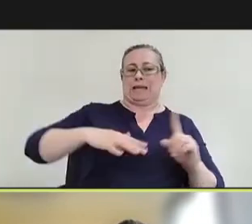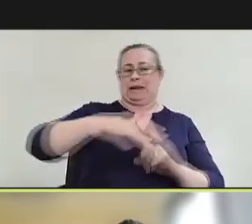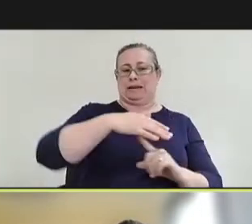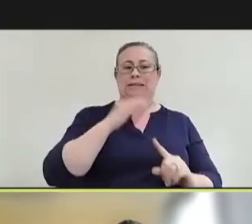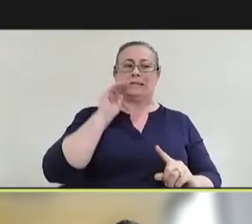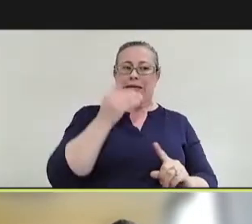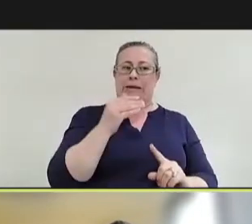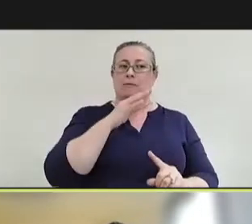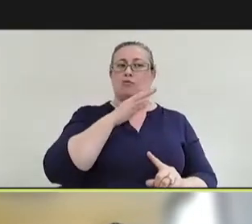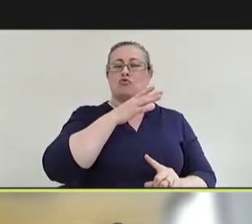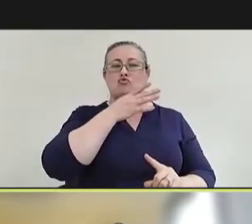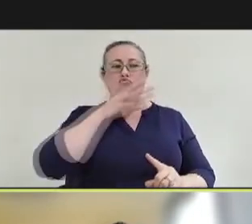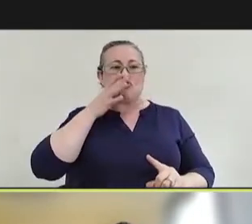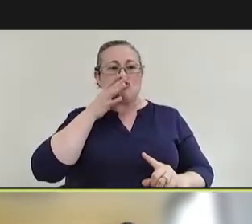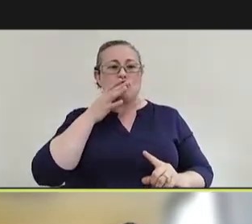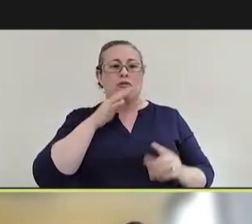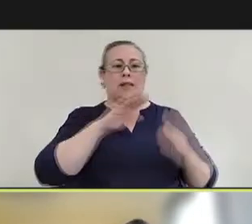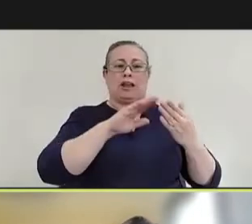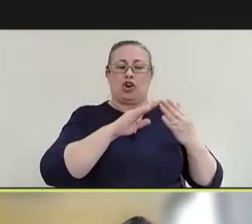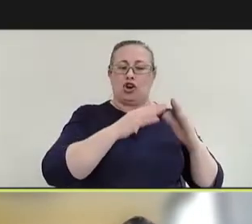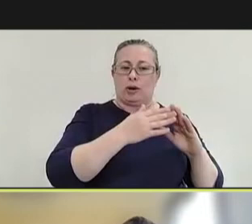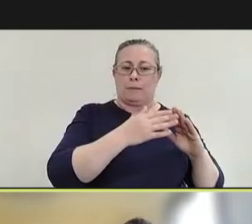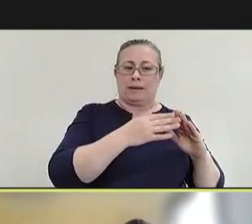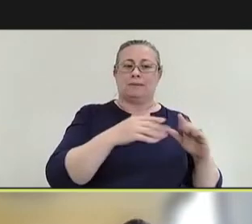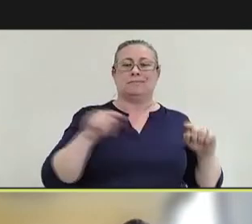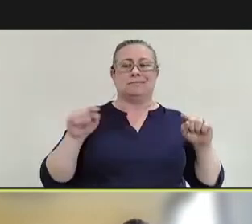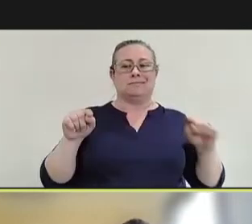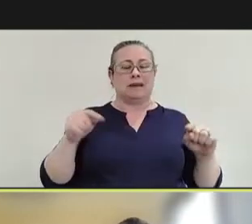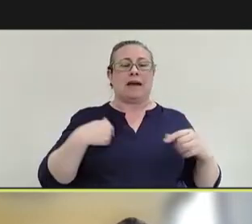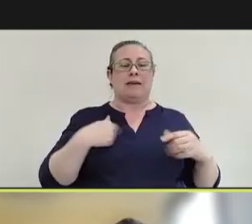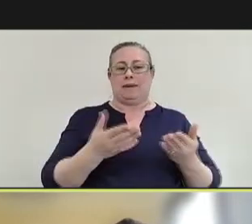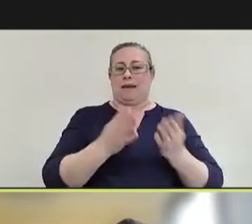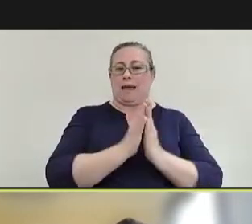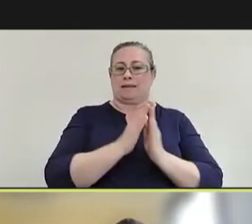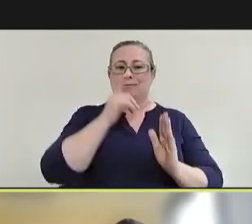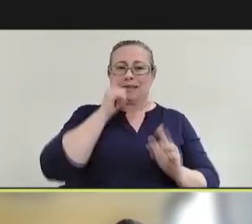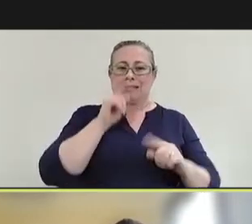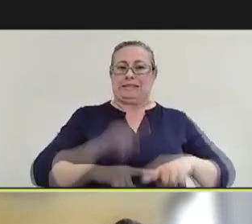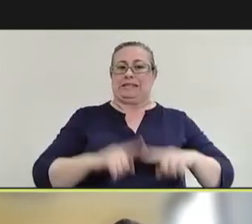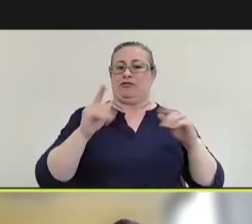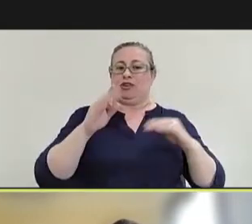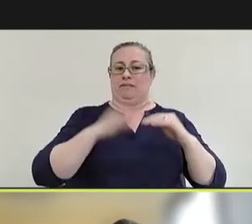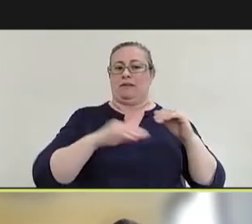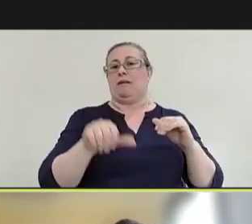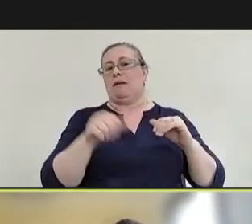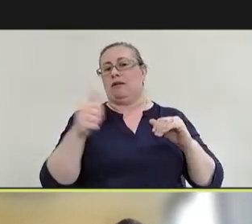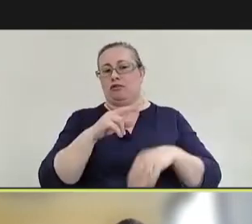urban and I've been asked about it because it's different than other national averages. So that